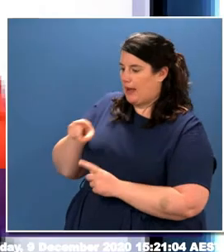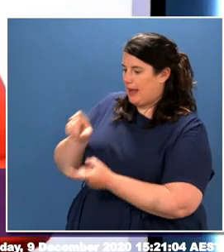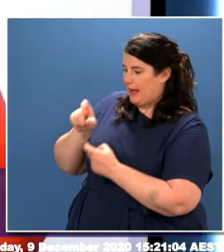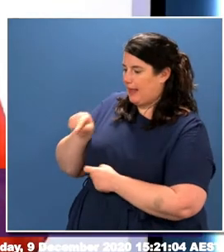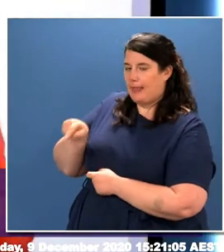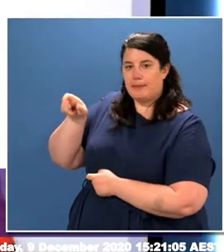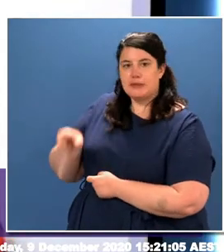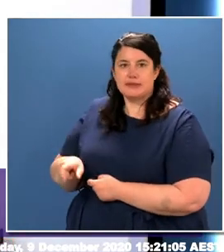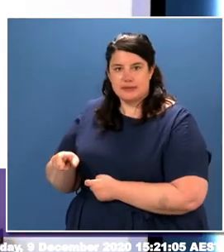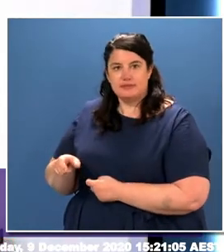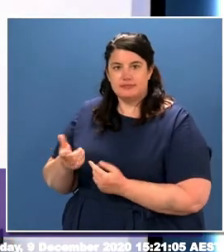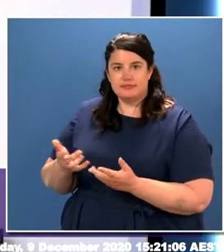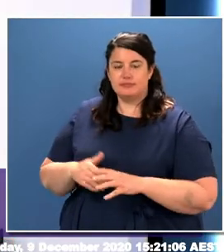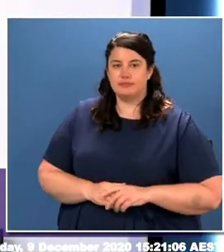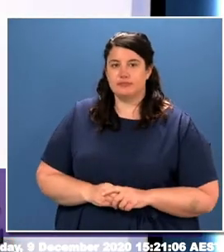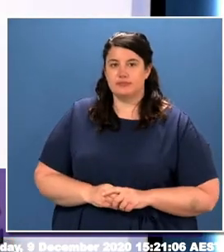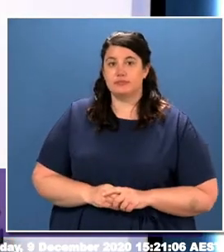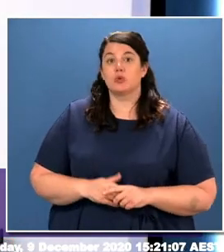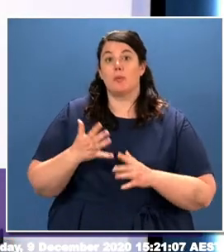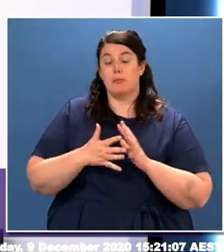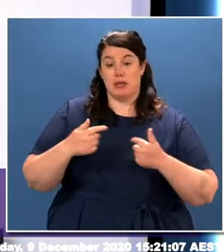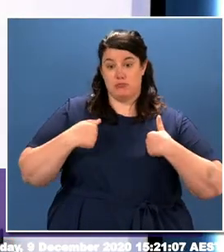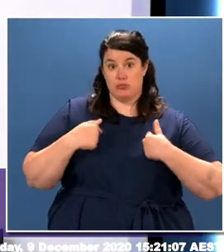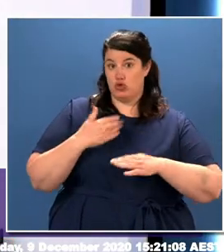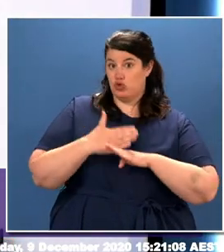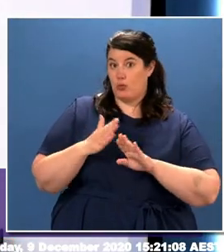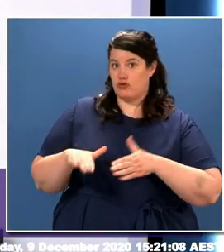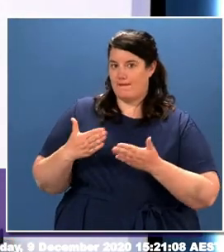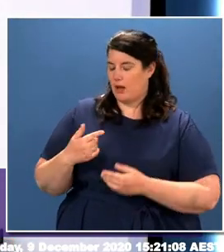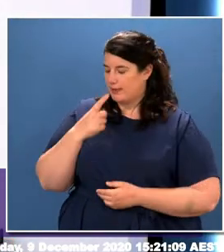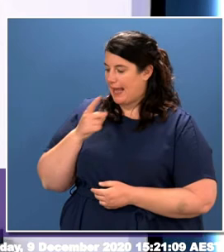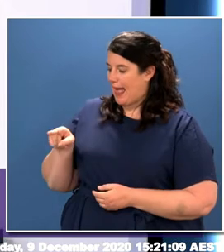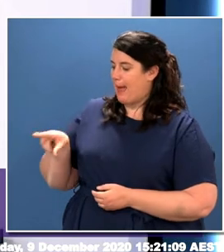So that the provider then says, "Let's get that person in to work."